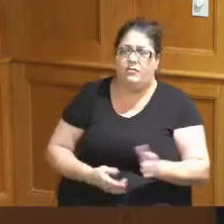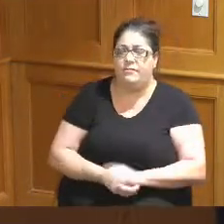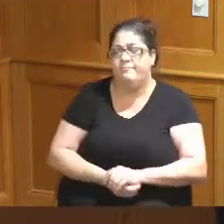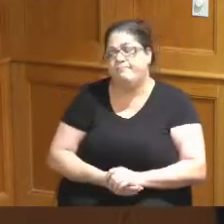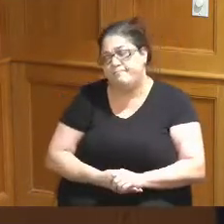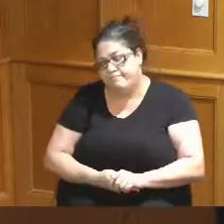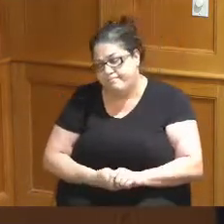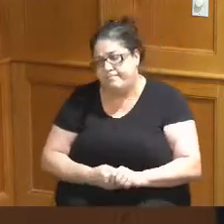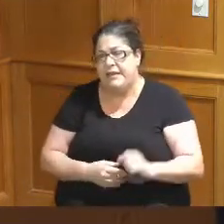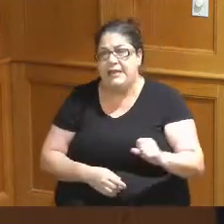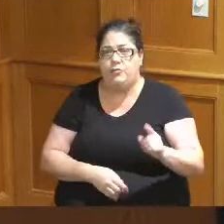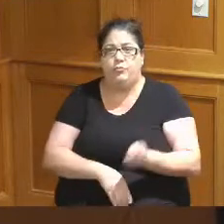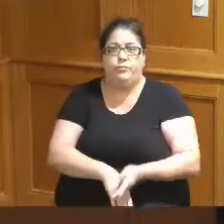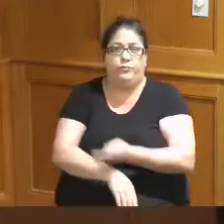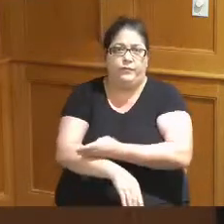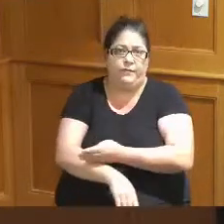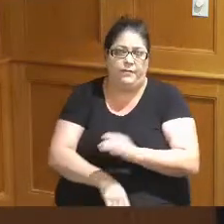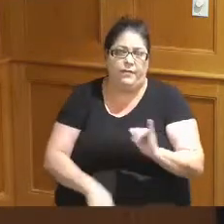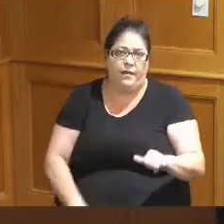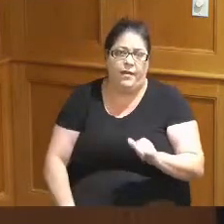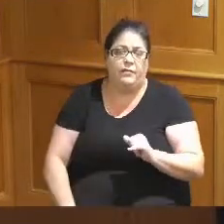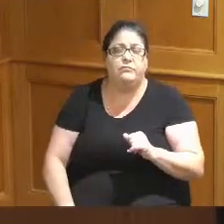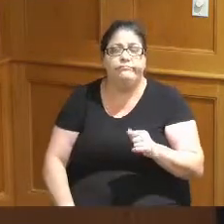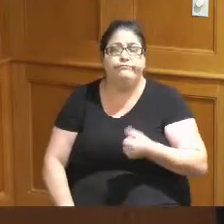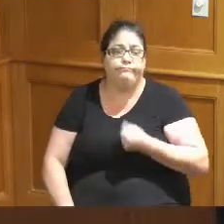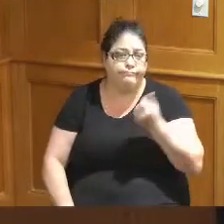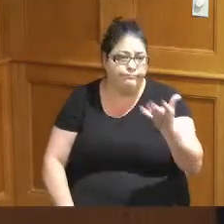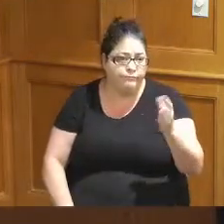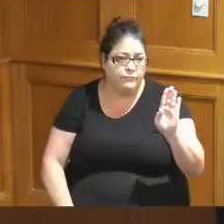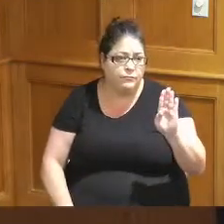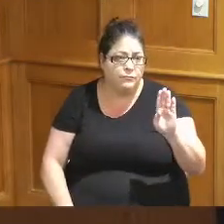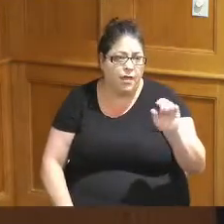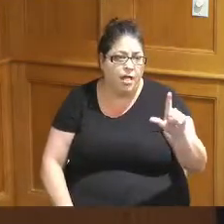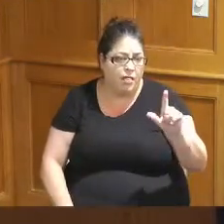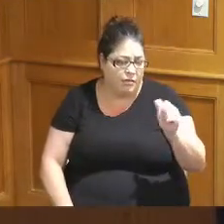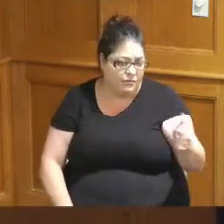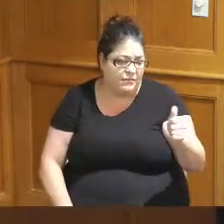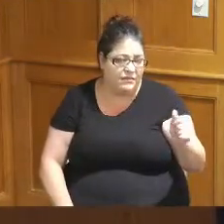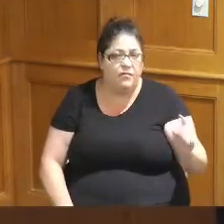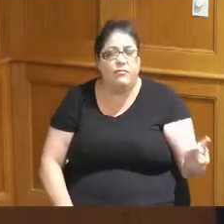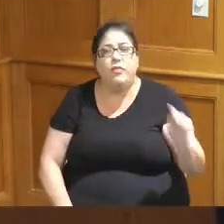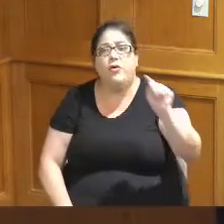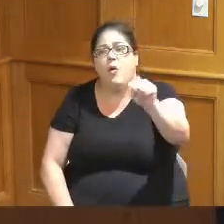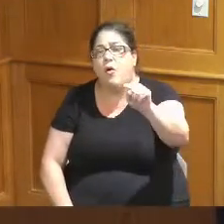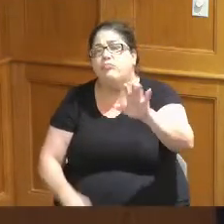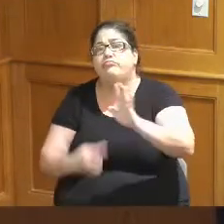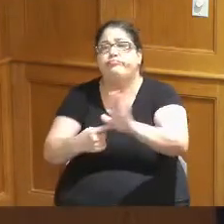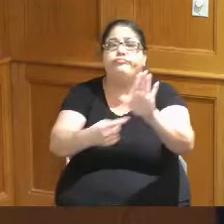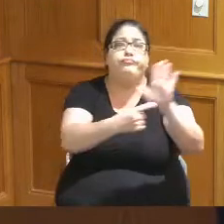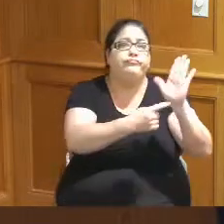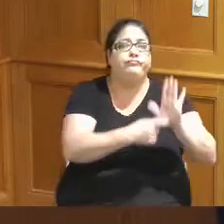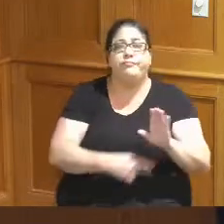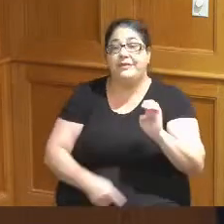and we expressed that and Mr Bill will be our Representative Eric Beck was also at the meeting